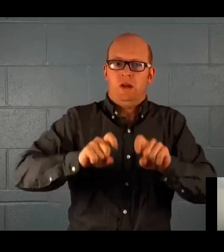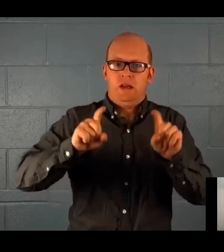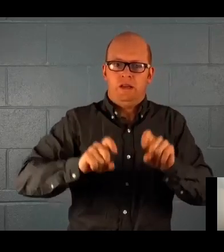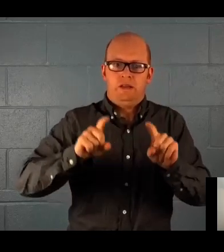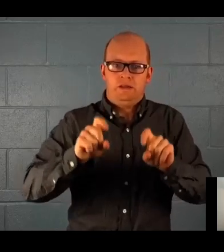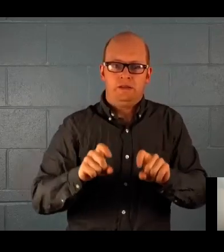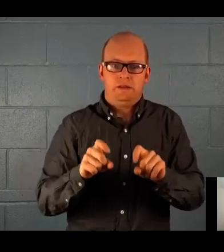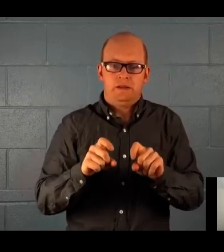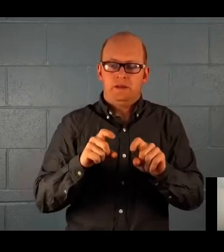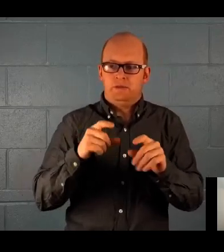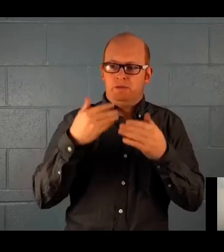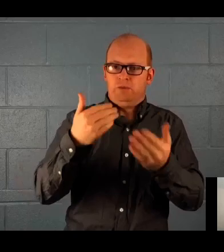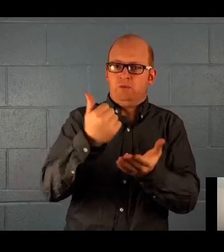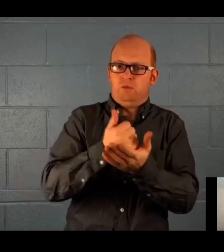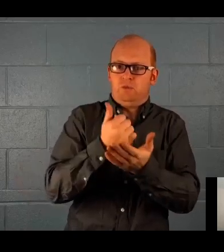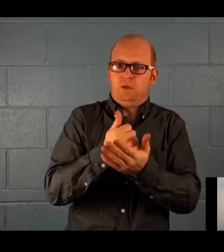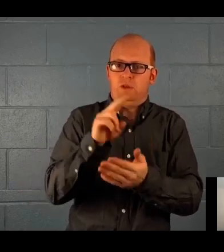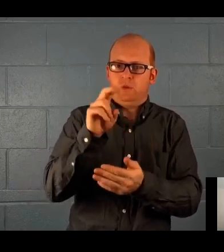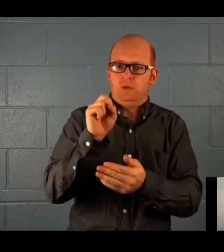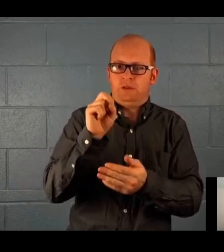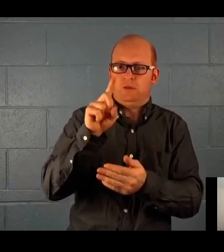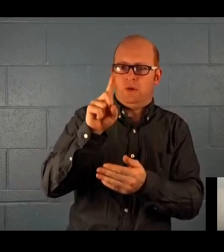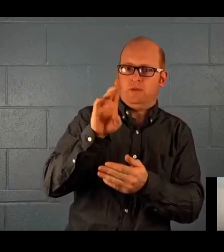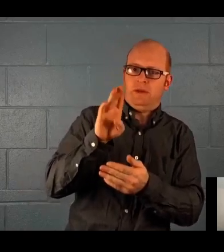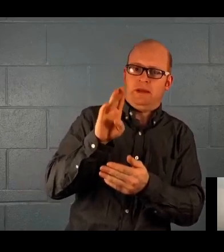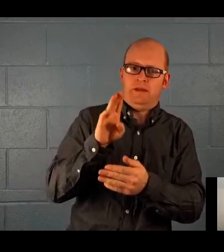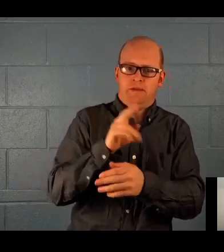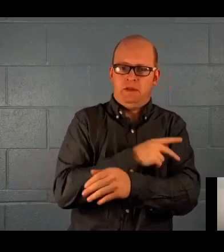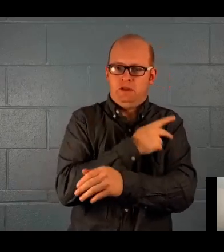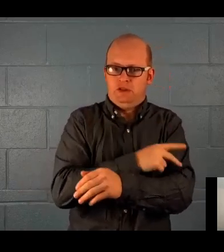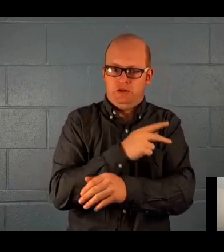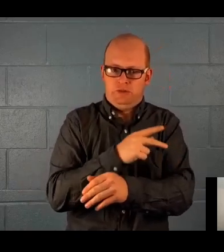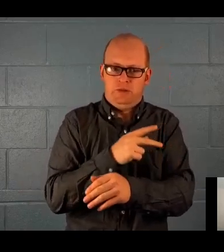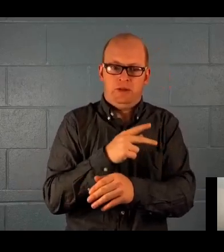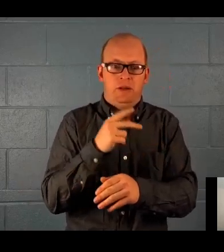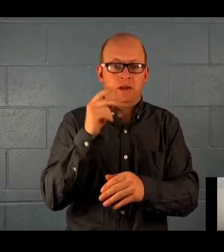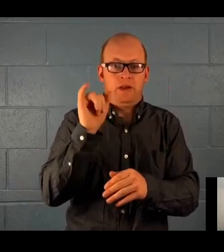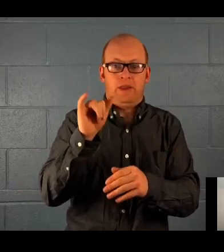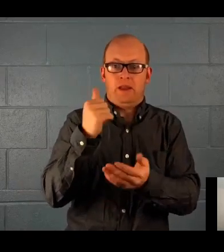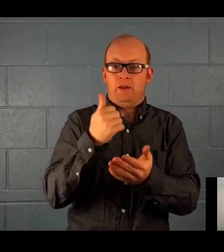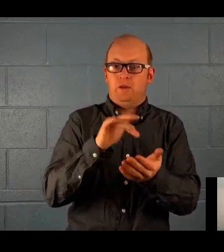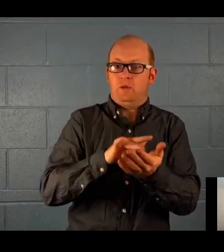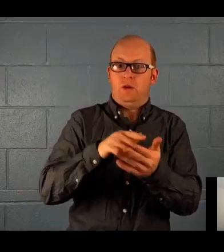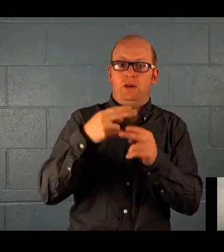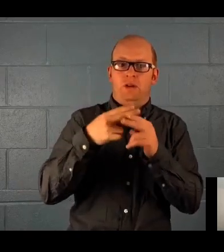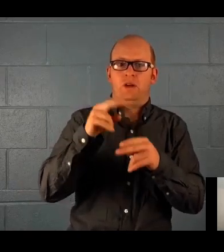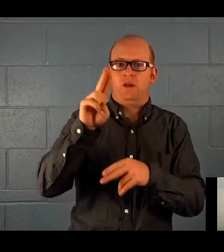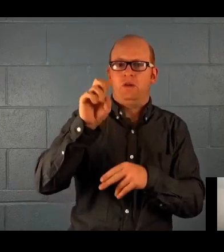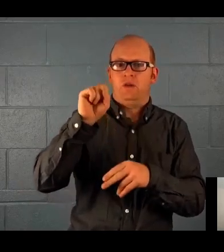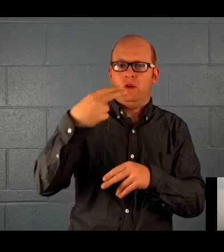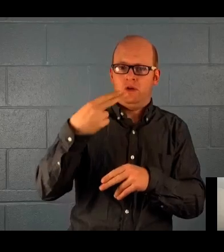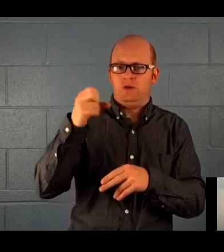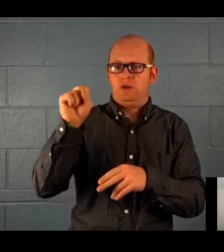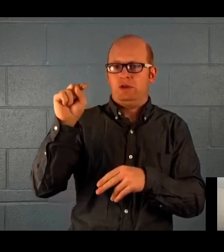using lentivirus, containing myosin VIIA, to treat USH1b patients. This is a drug known as USHStat.